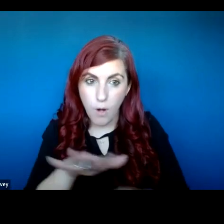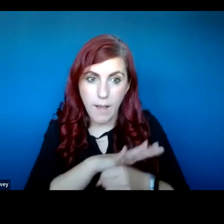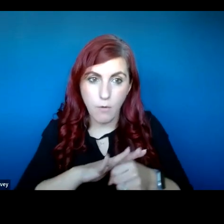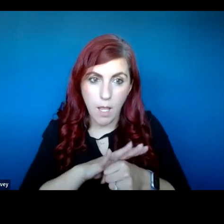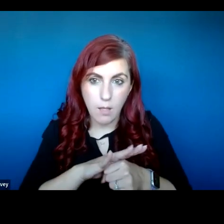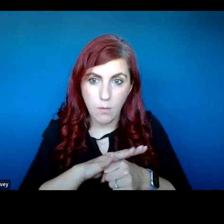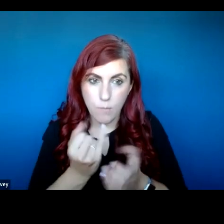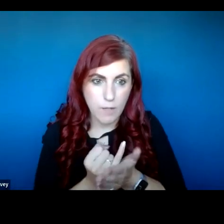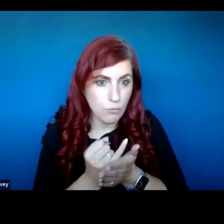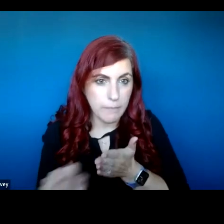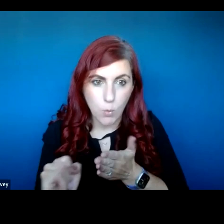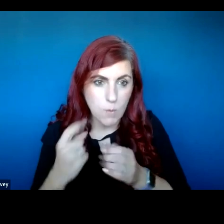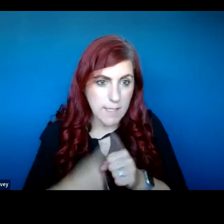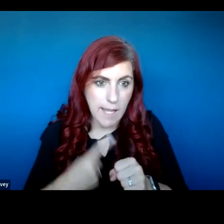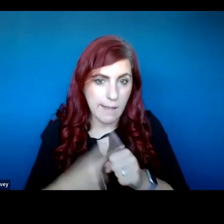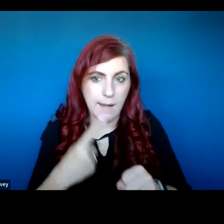down time and time again.